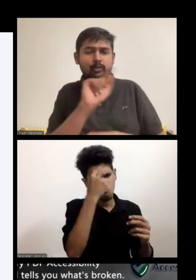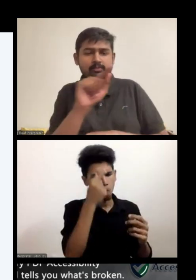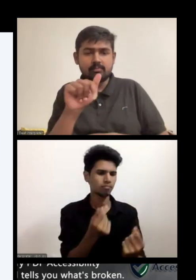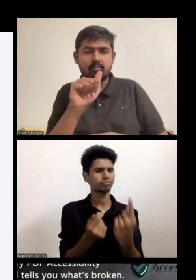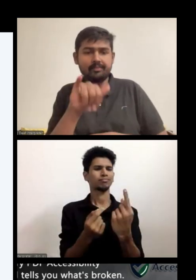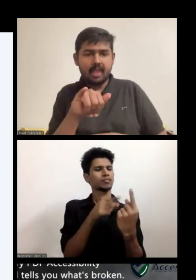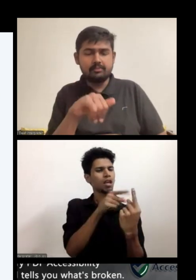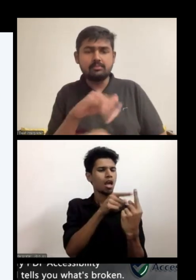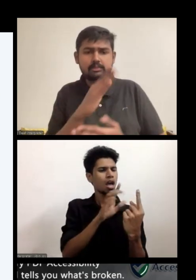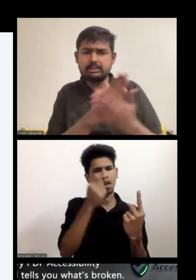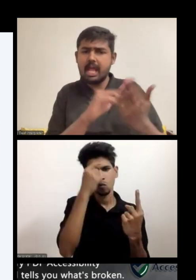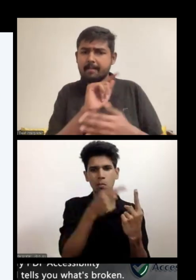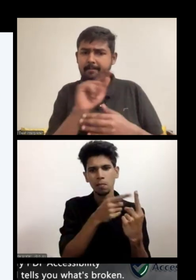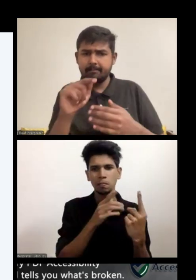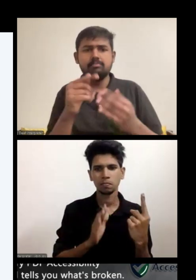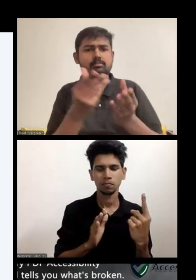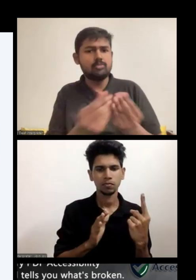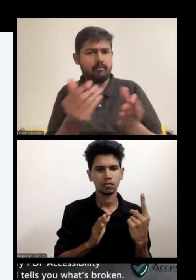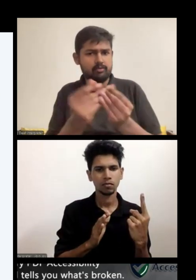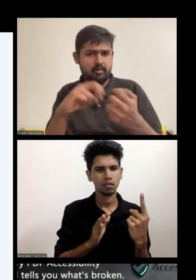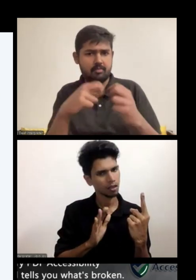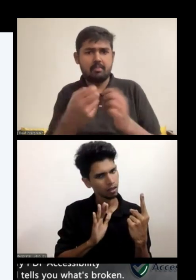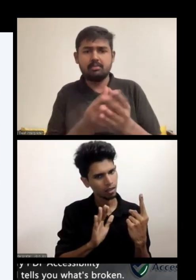because we need some solution for this.